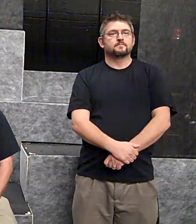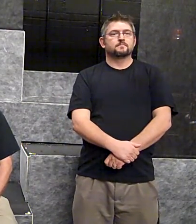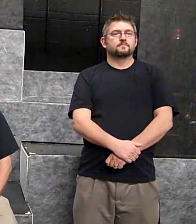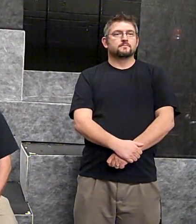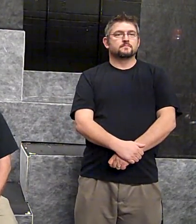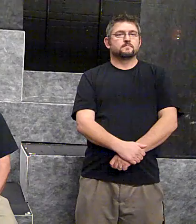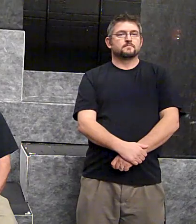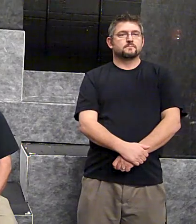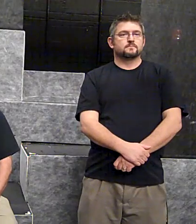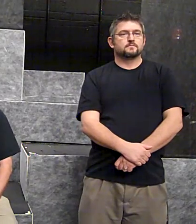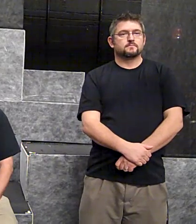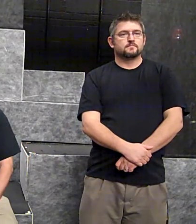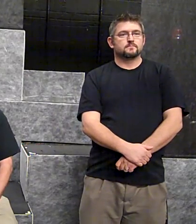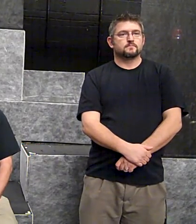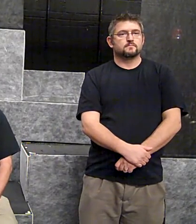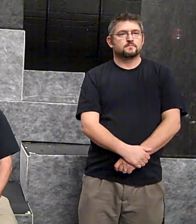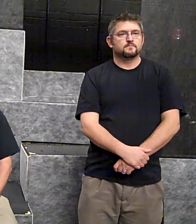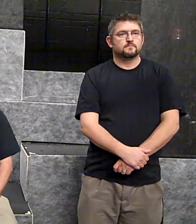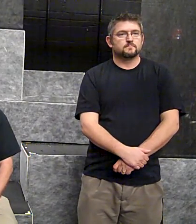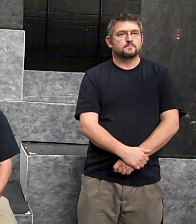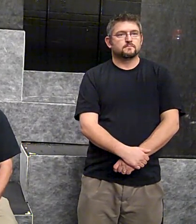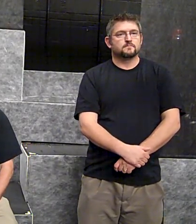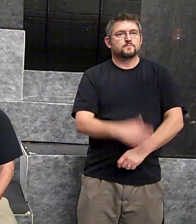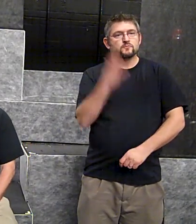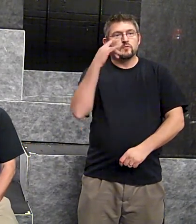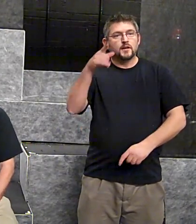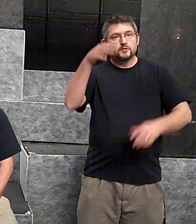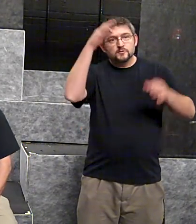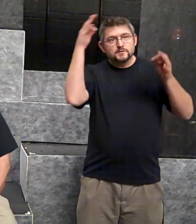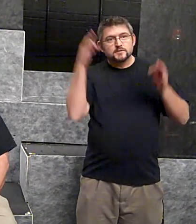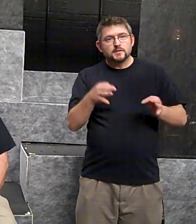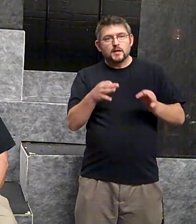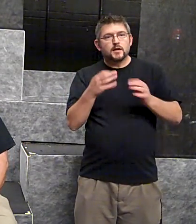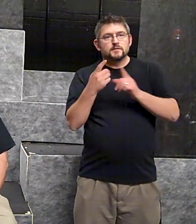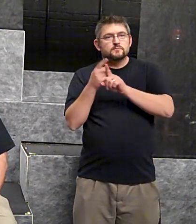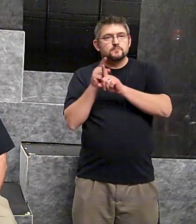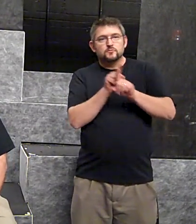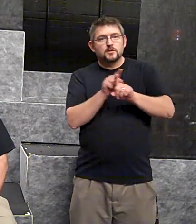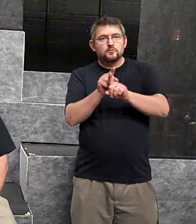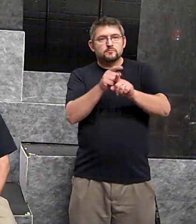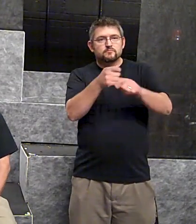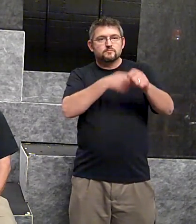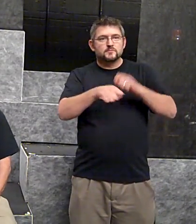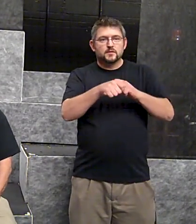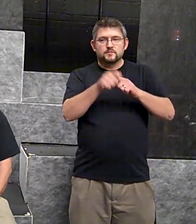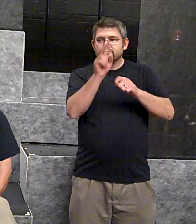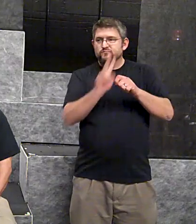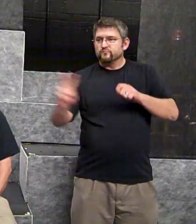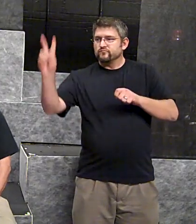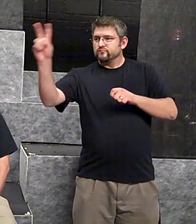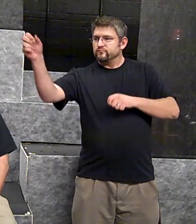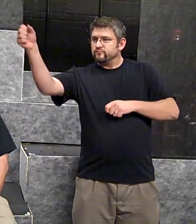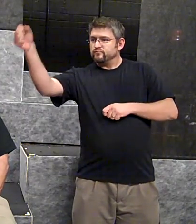Awesome! Why did you decide to go with shadow interpreting instead of two interpreters placed off to the side of the stage